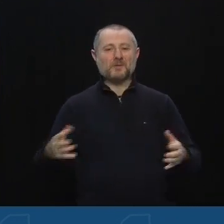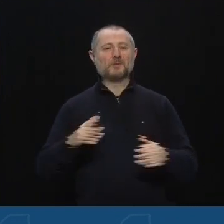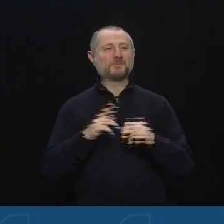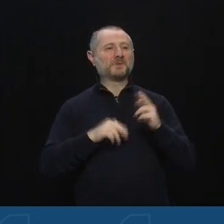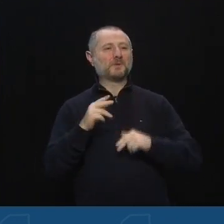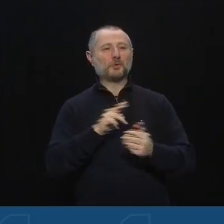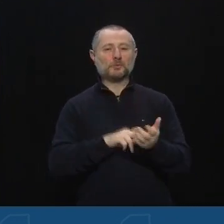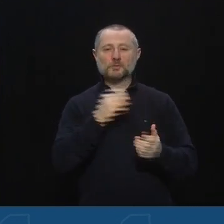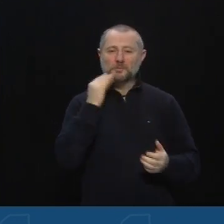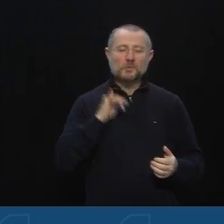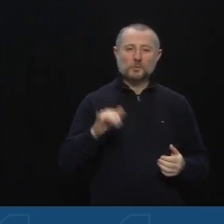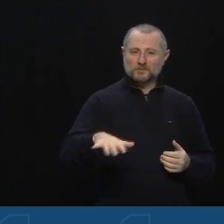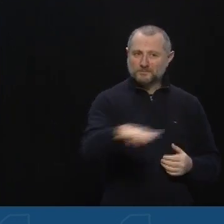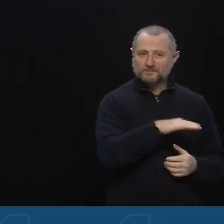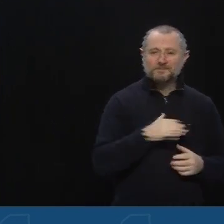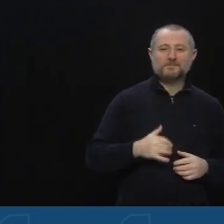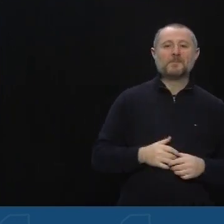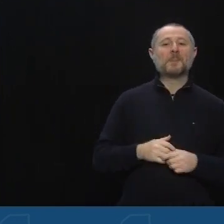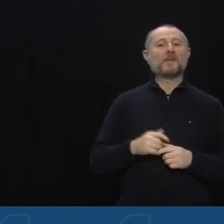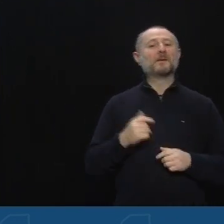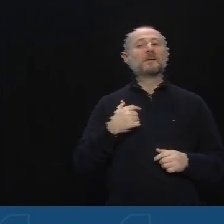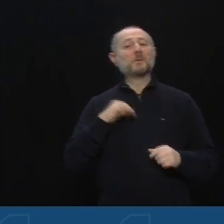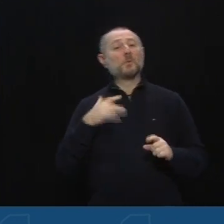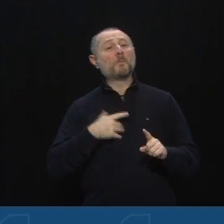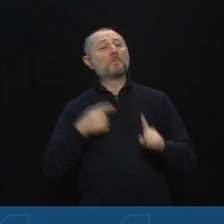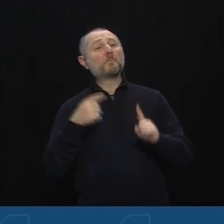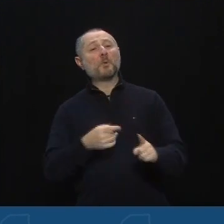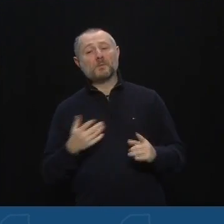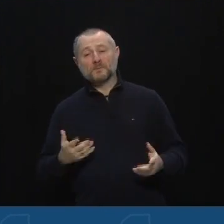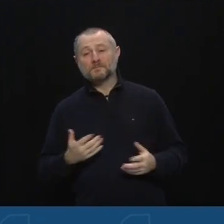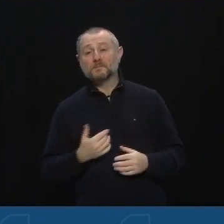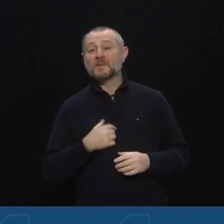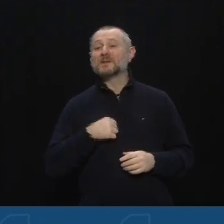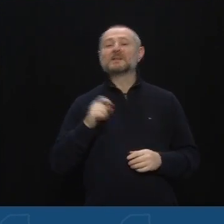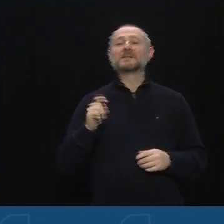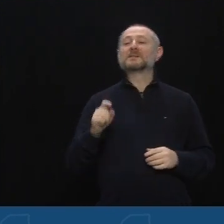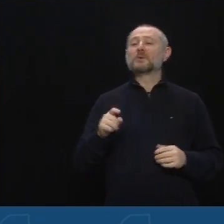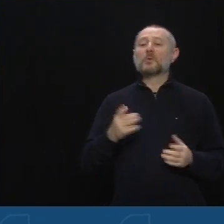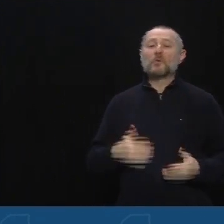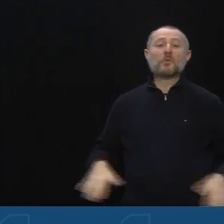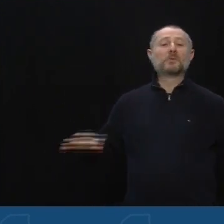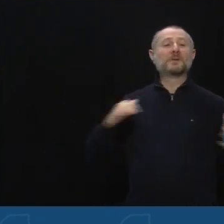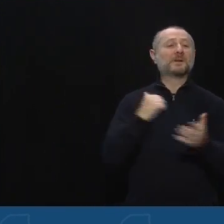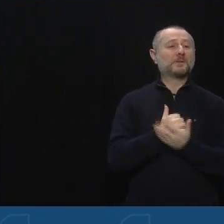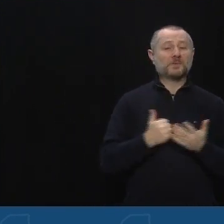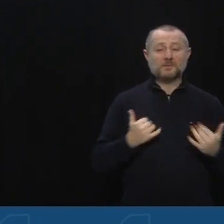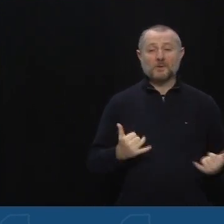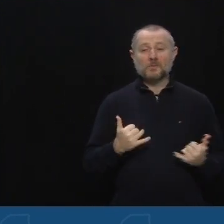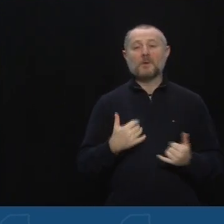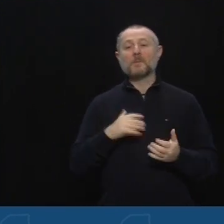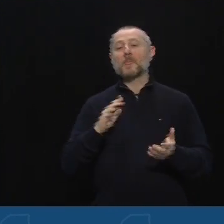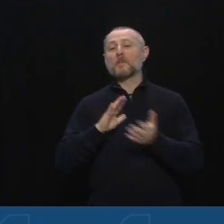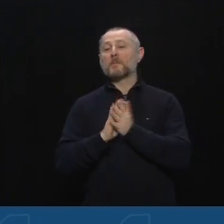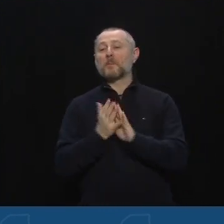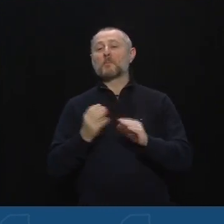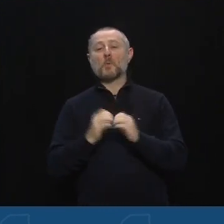FACILITIES THAT NEED THE MONEY NOW TO START REBUILDING BACK. SO THAT'S WHAT THIS IS ALL ABOUT IS TO SAY YES, WE NEED YOUR HELP